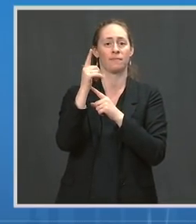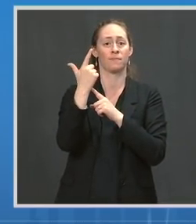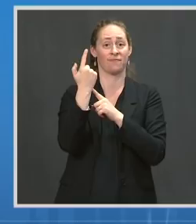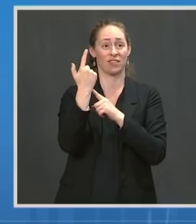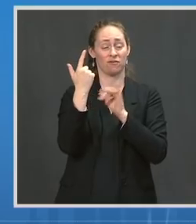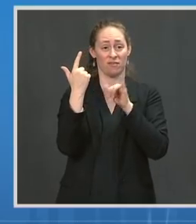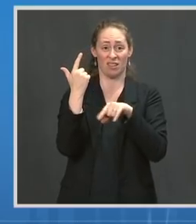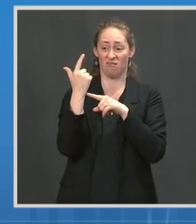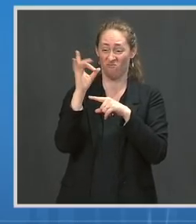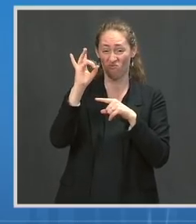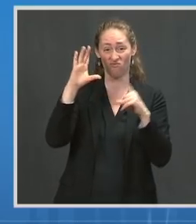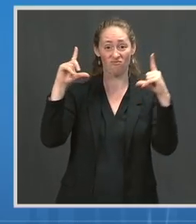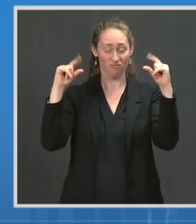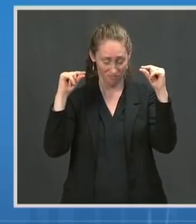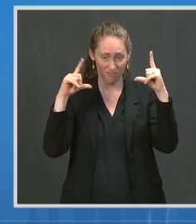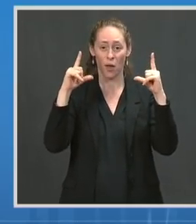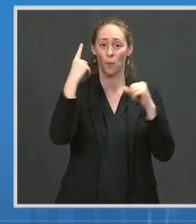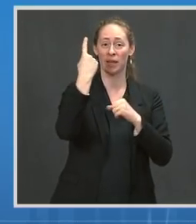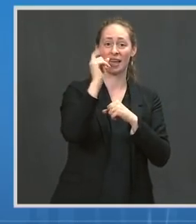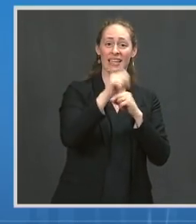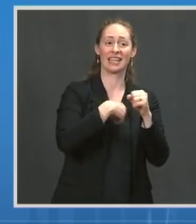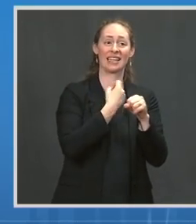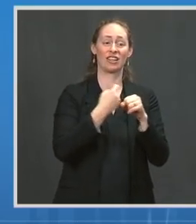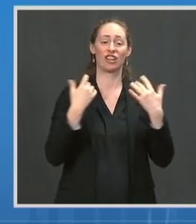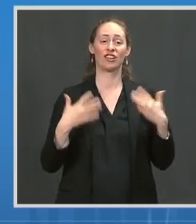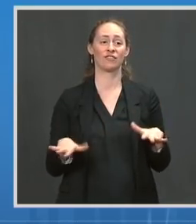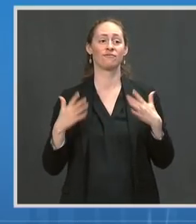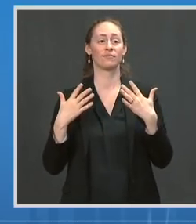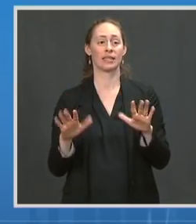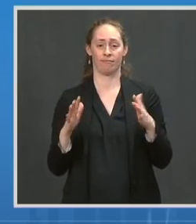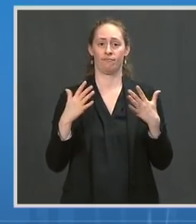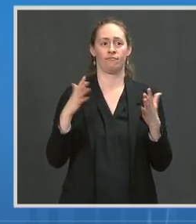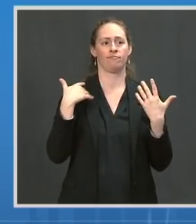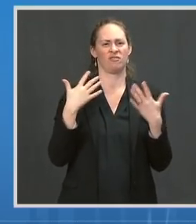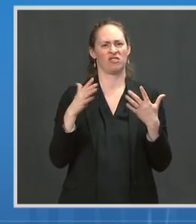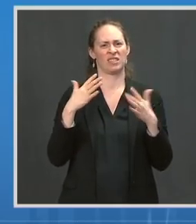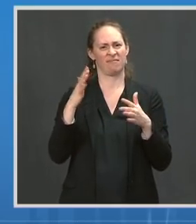there have been close to 4 million users in the United States,